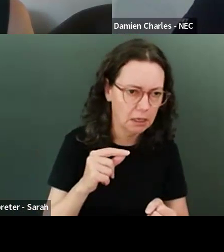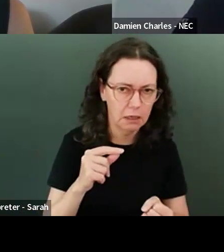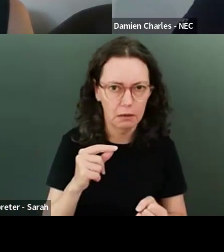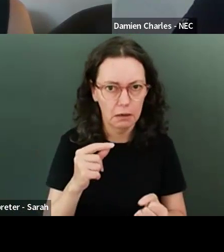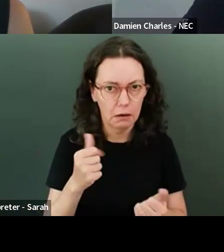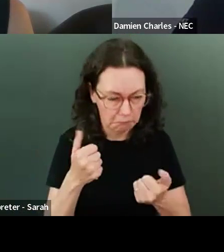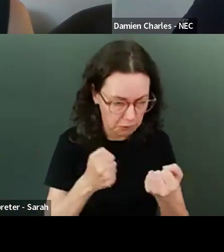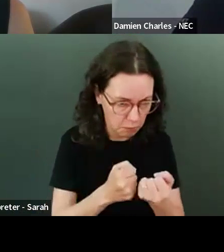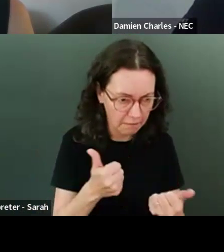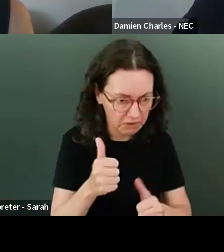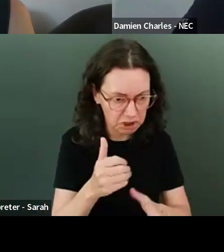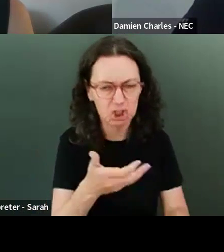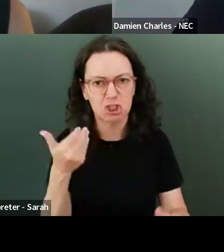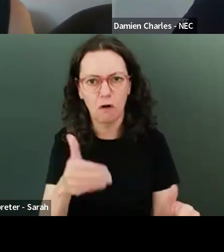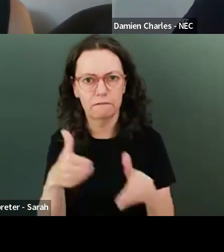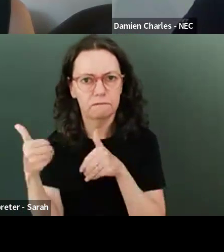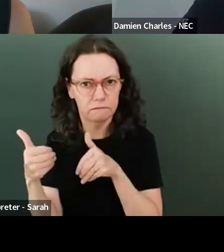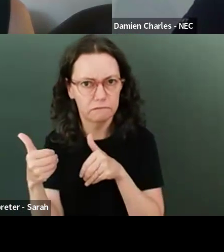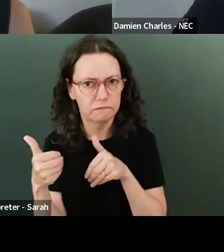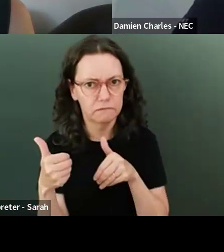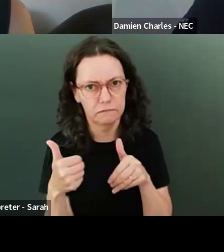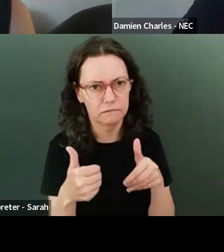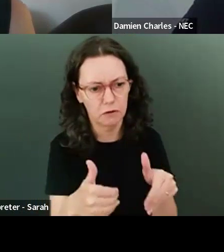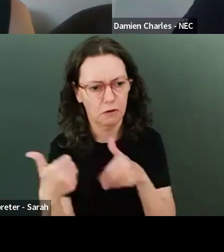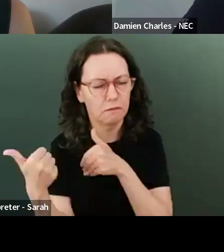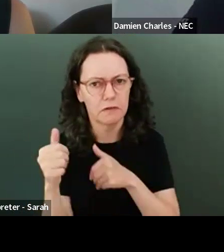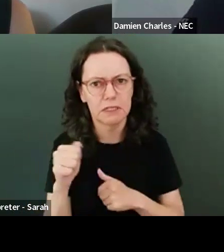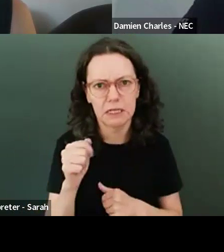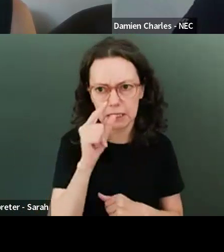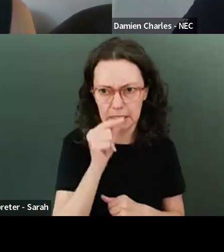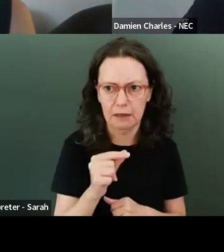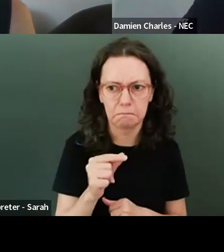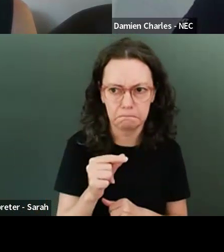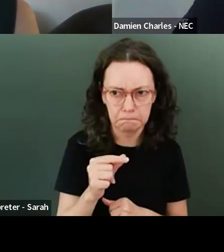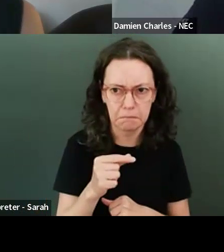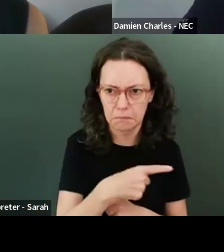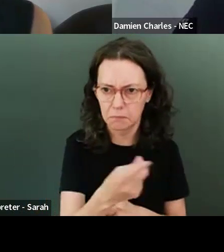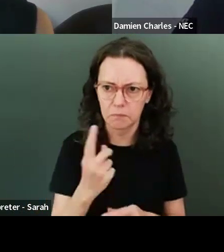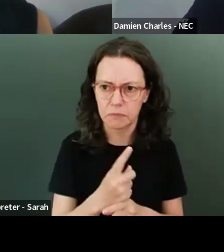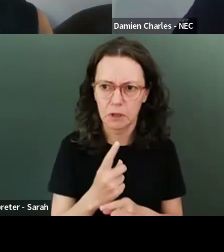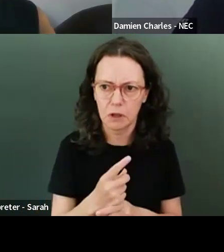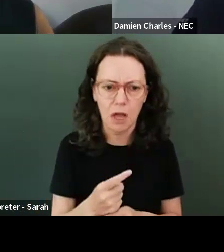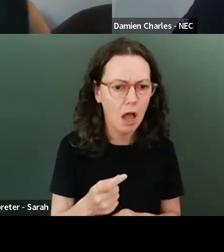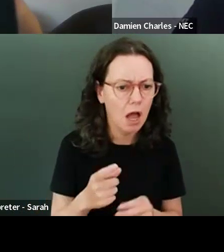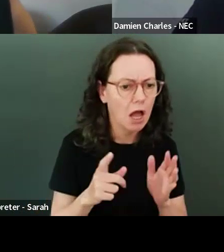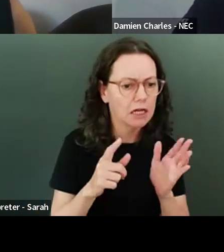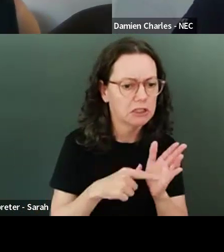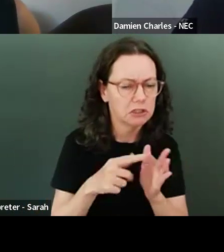think is key certainly what we've heard today from each of you I was gonna